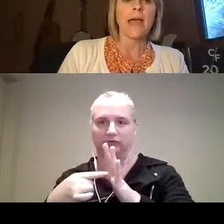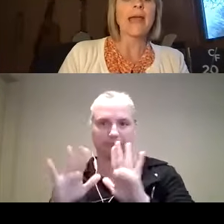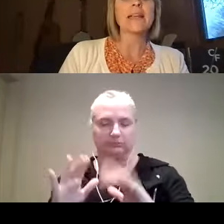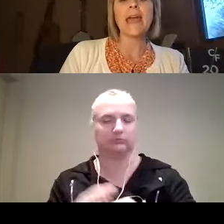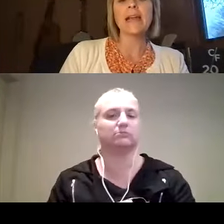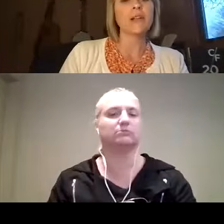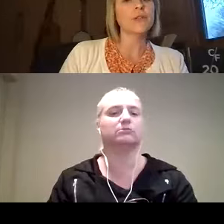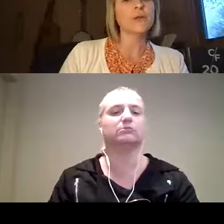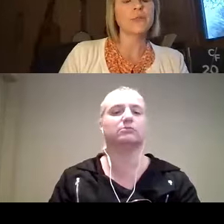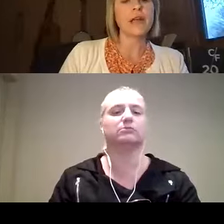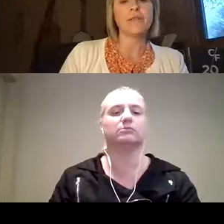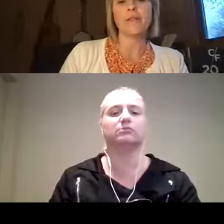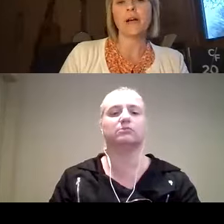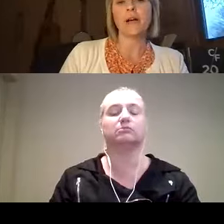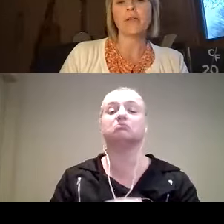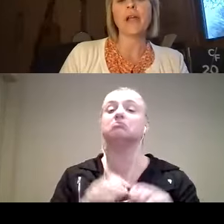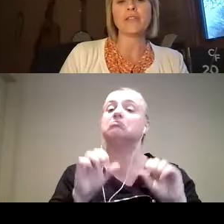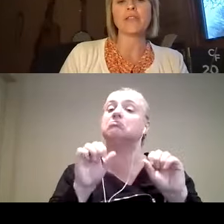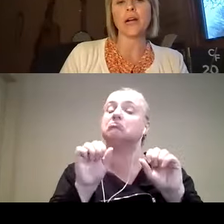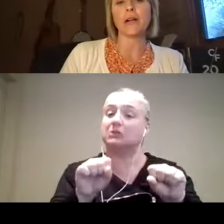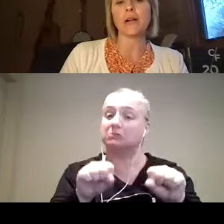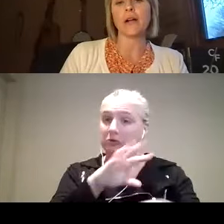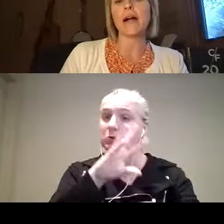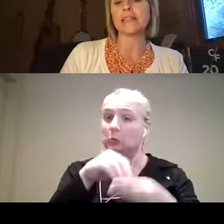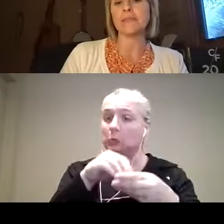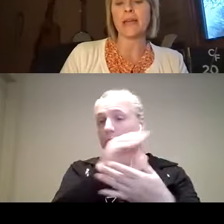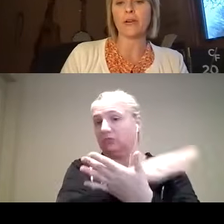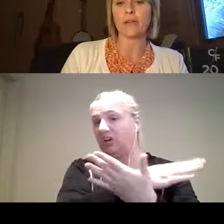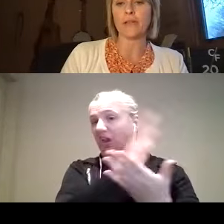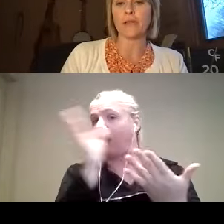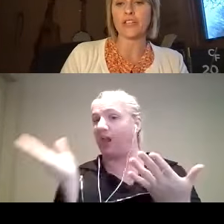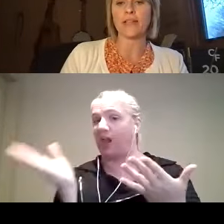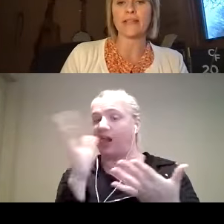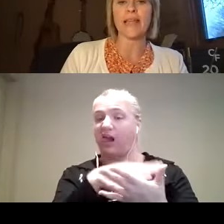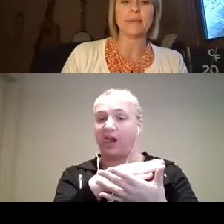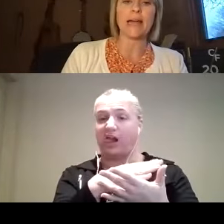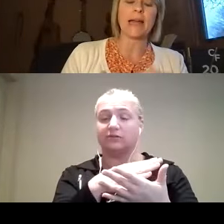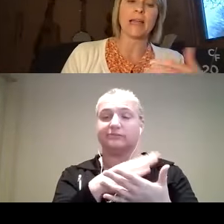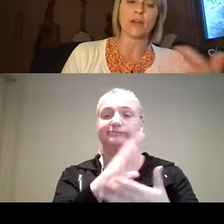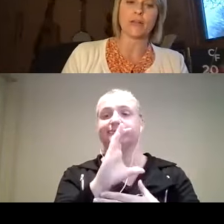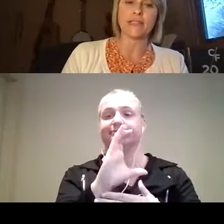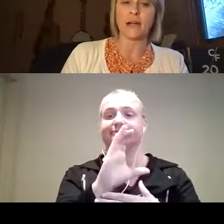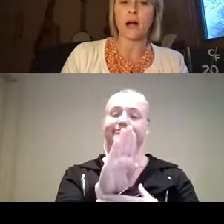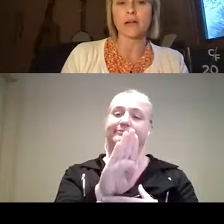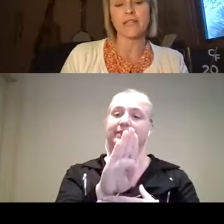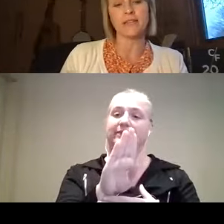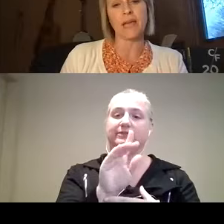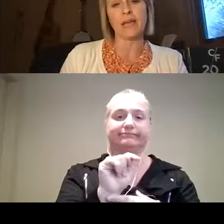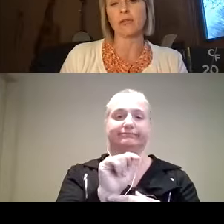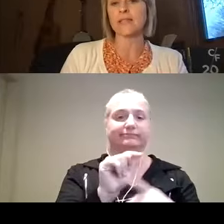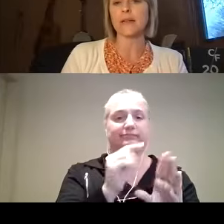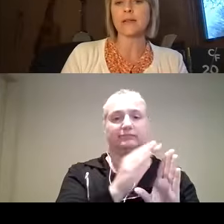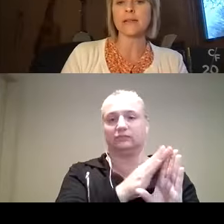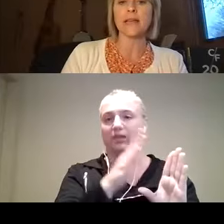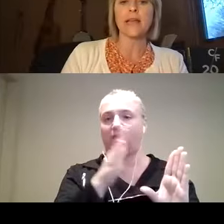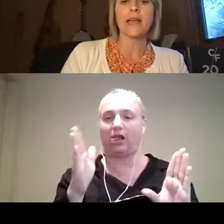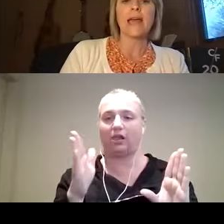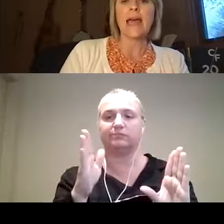And can include a range of cognitive behavioral interventions aimed at increasing cognitive behavioral skills